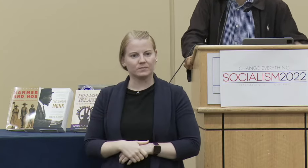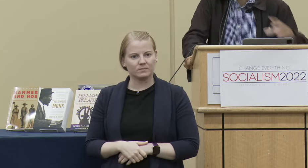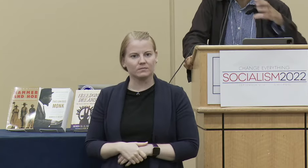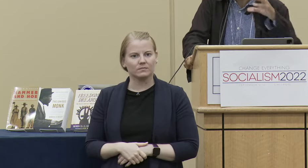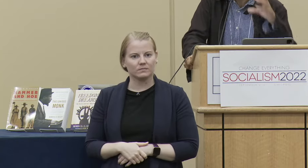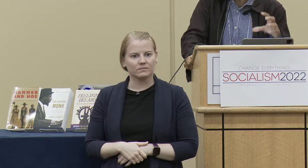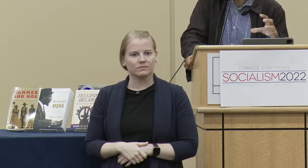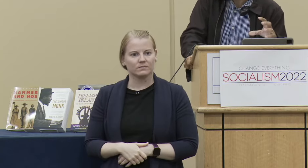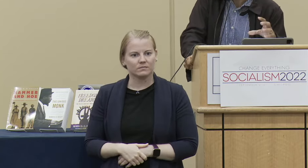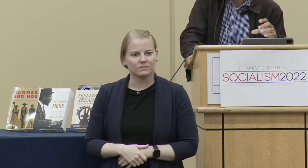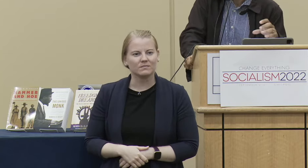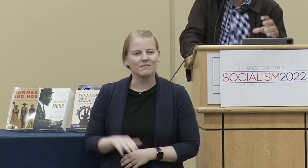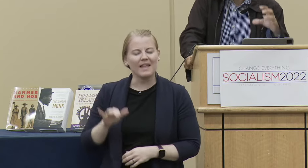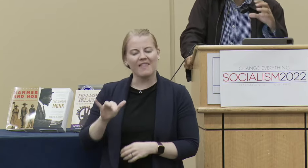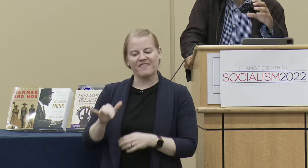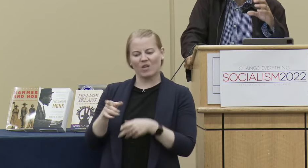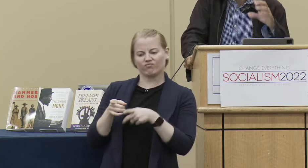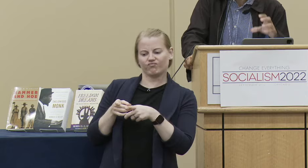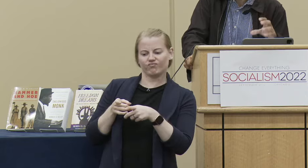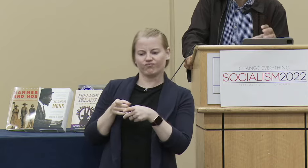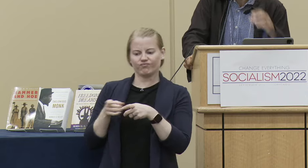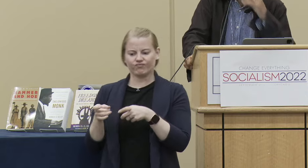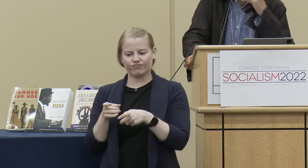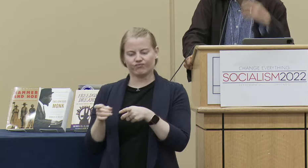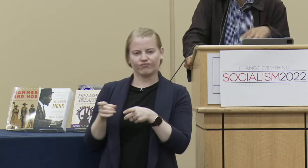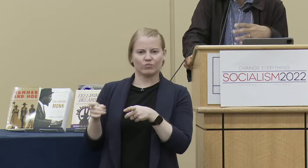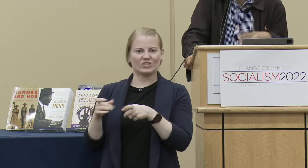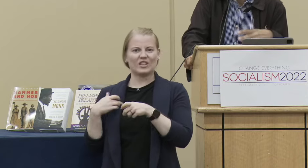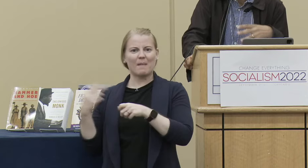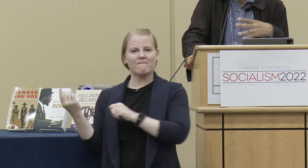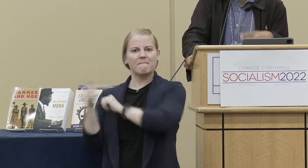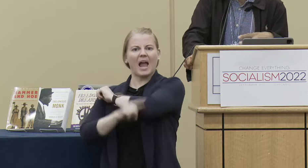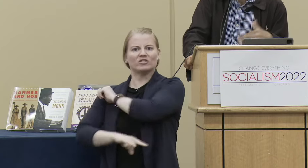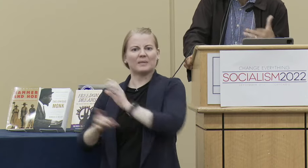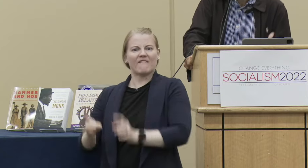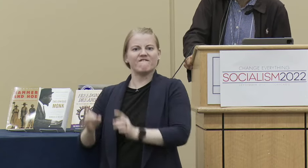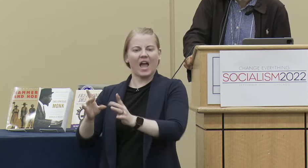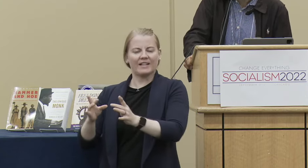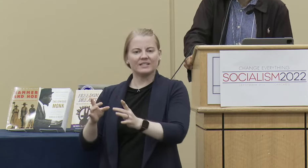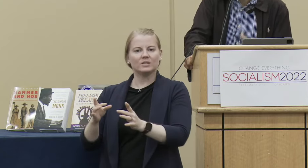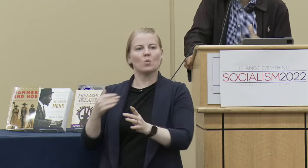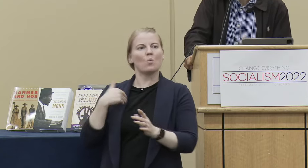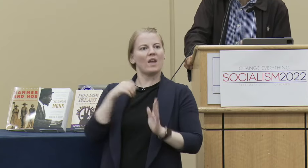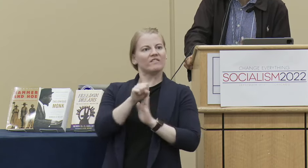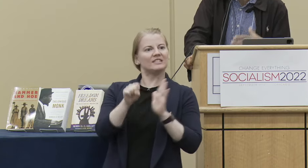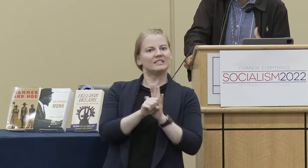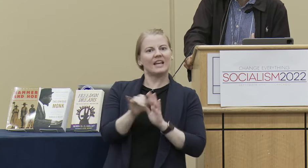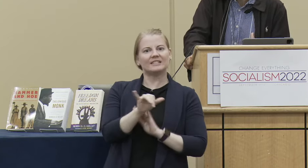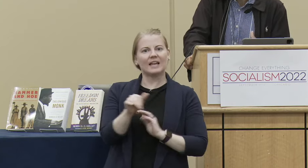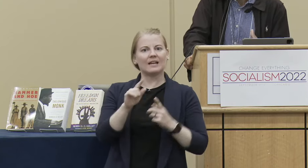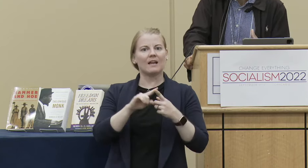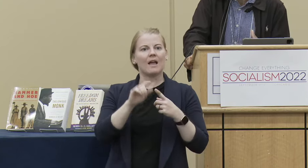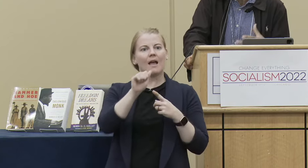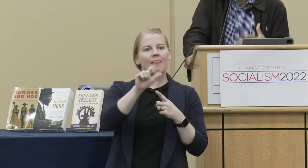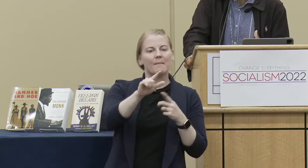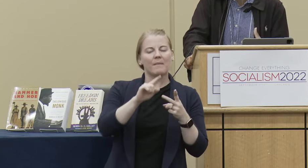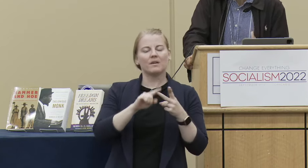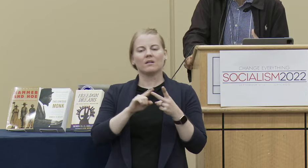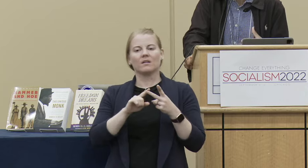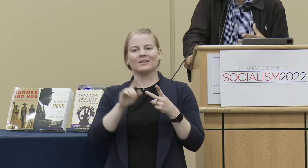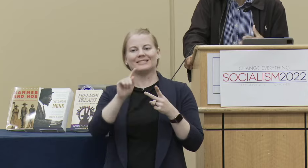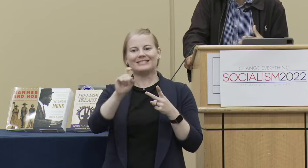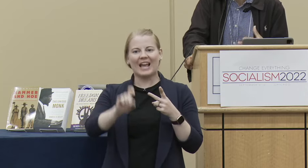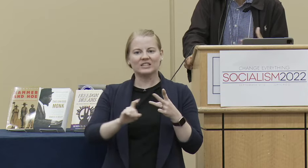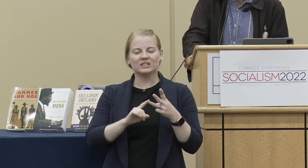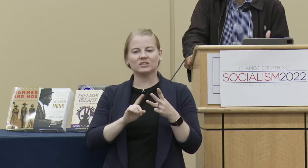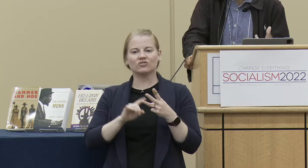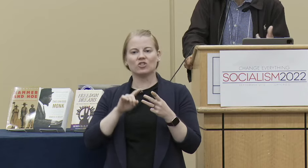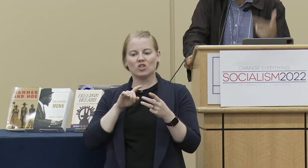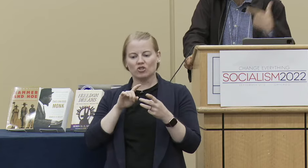is because . That's why . The regime of punishment, violence,